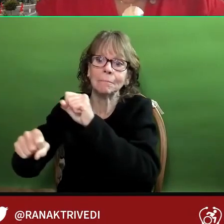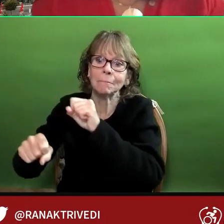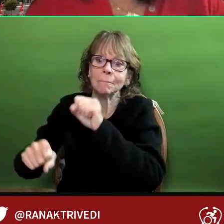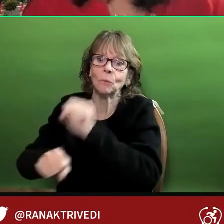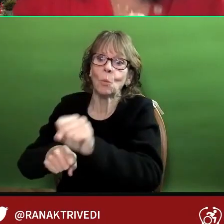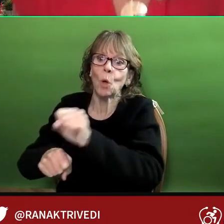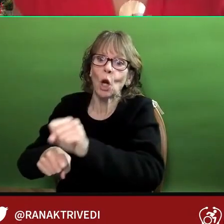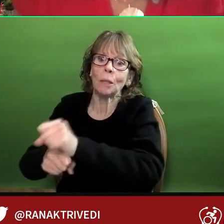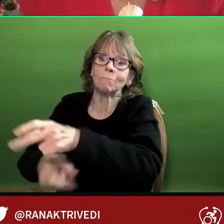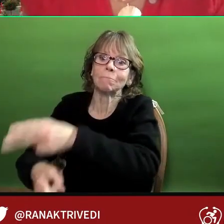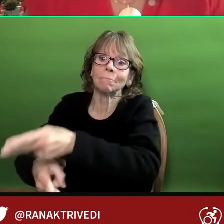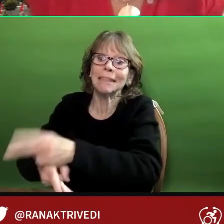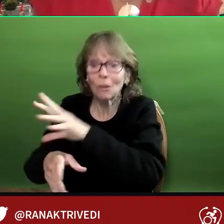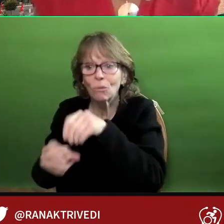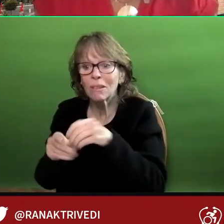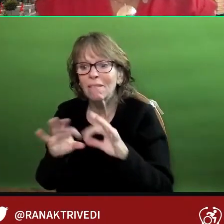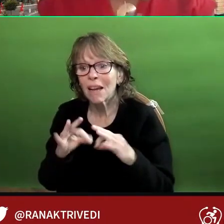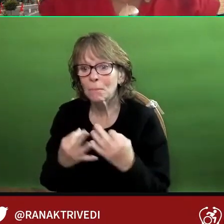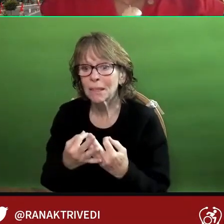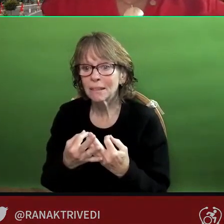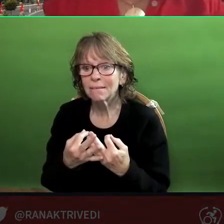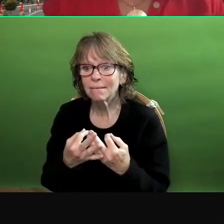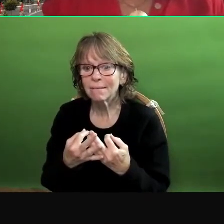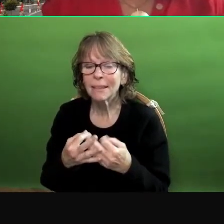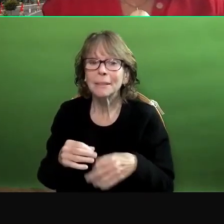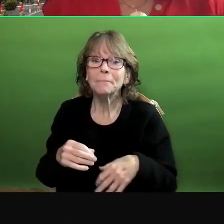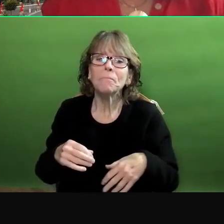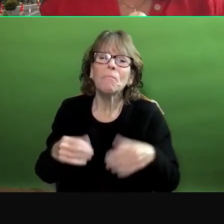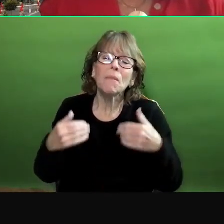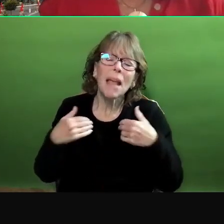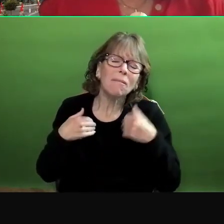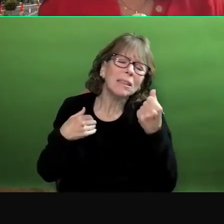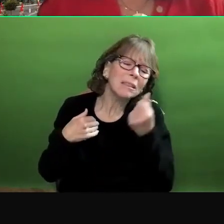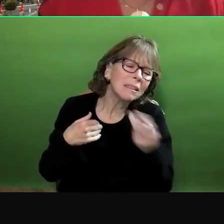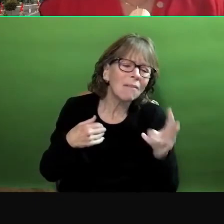Now there's a lot of tools that are being developed to provide care or to assist with